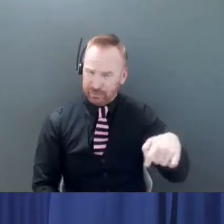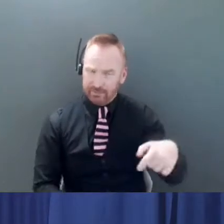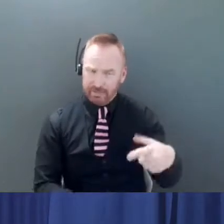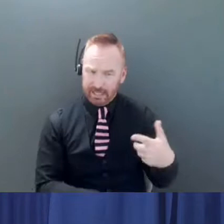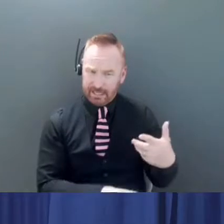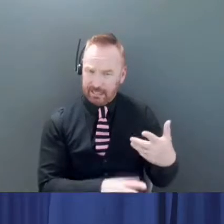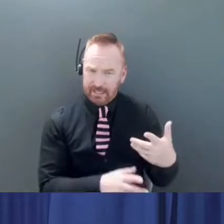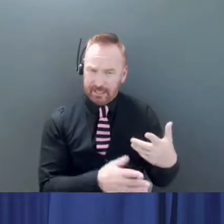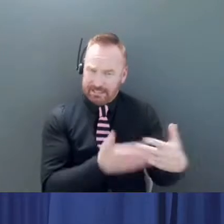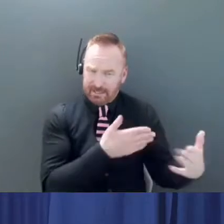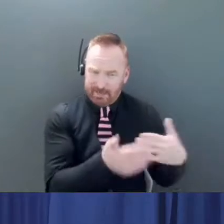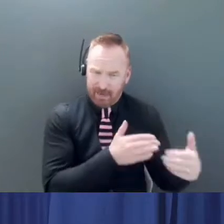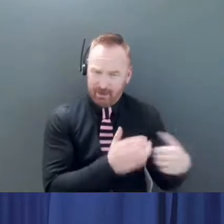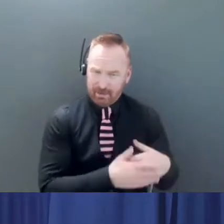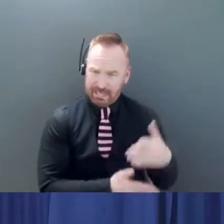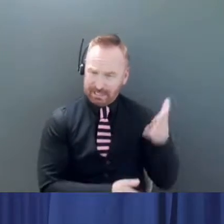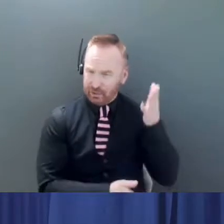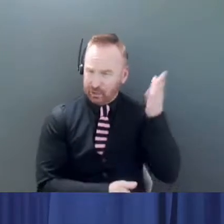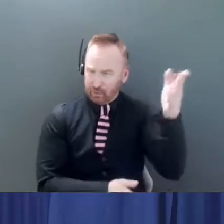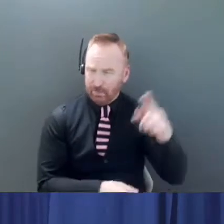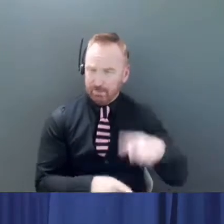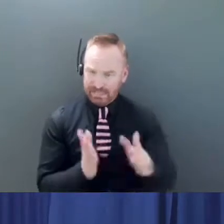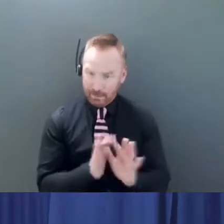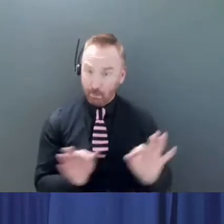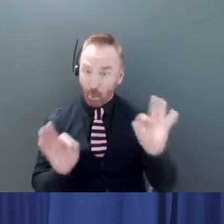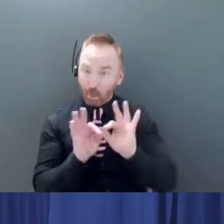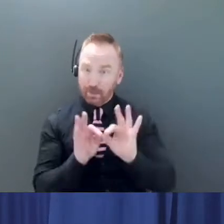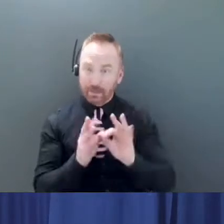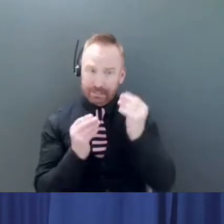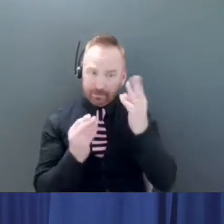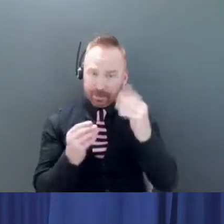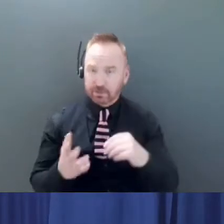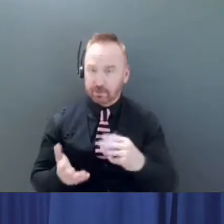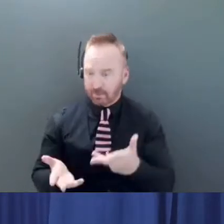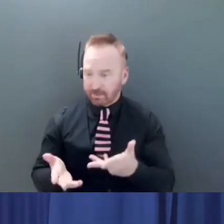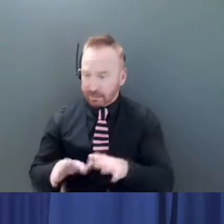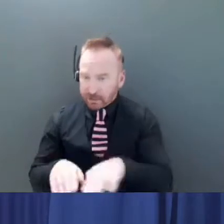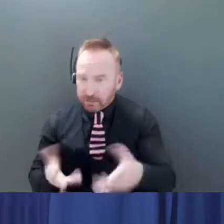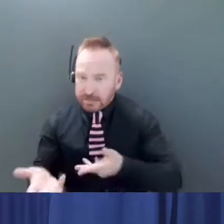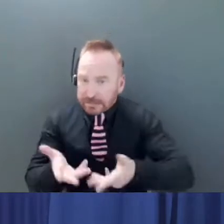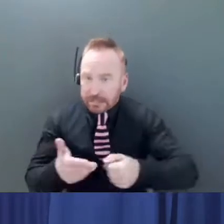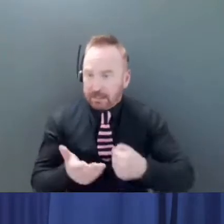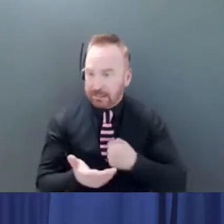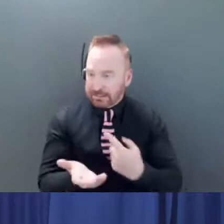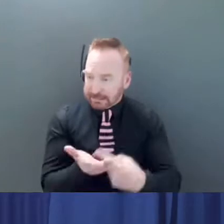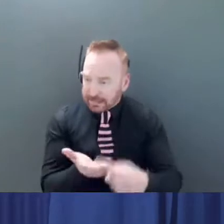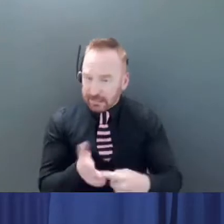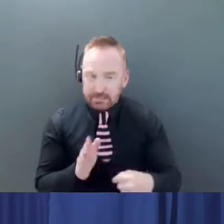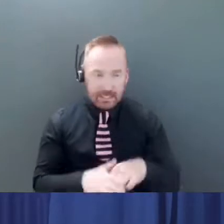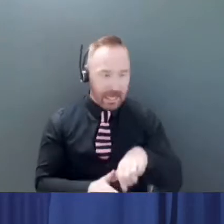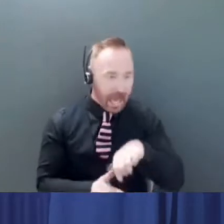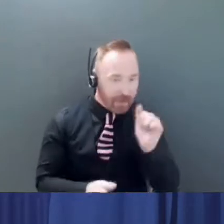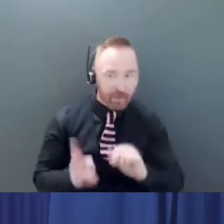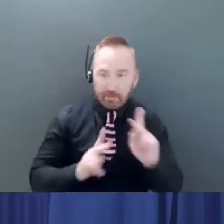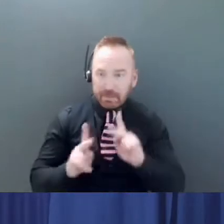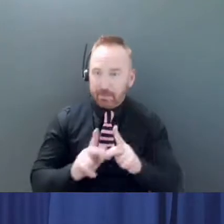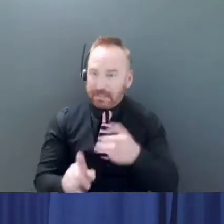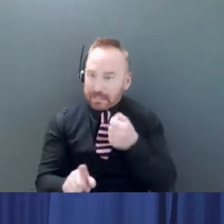children and see if there could have been any more victims or students affected.